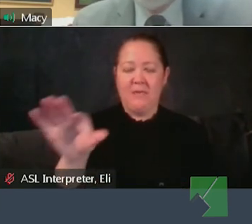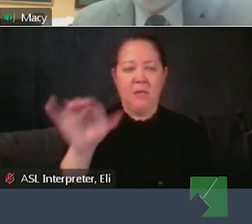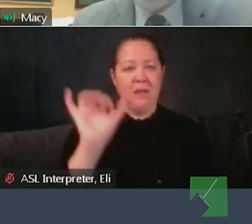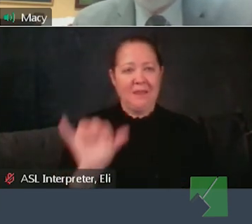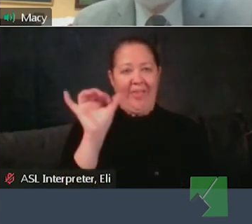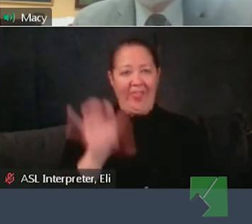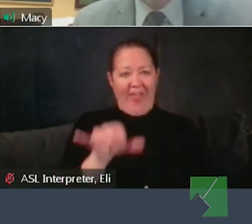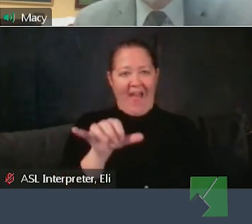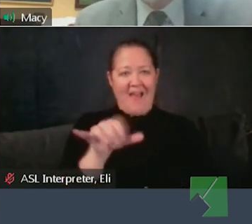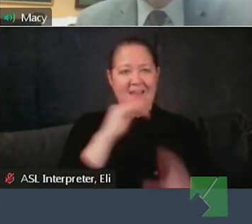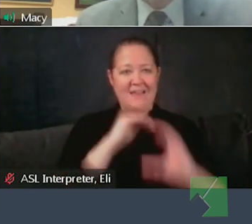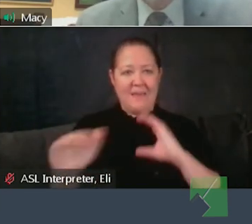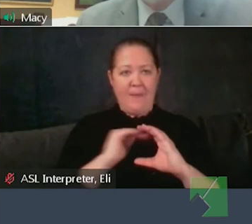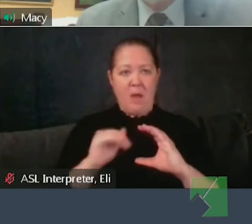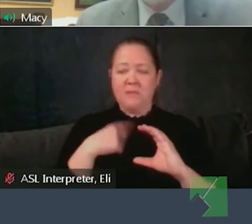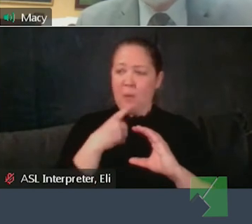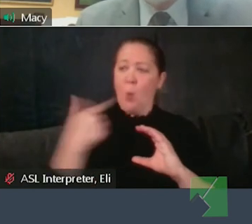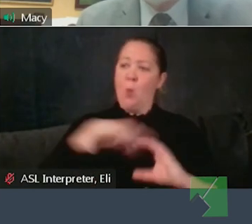no response, nothing, no response.